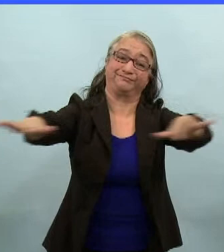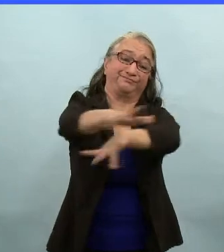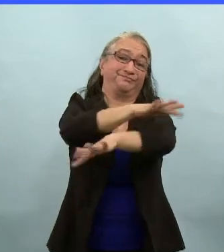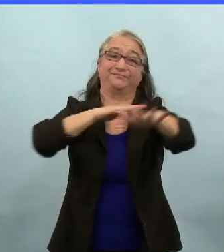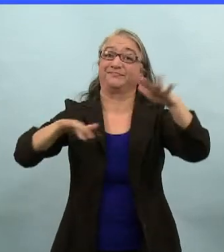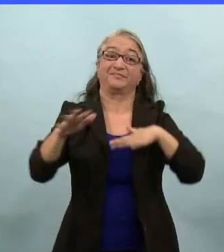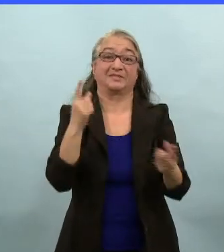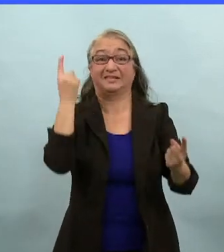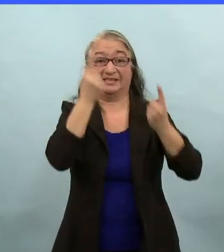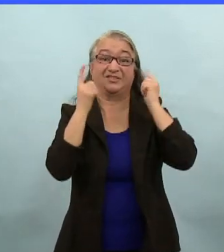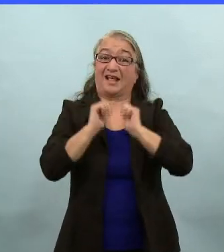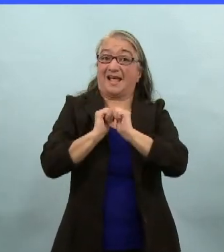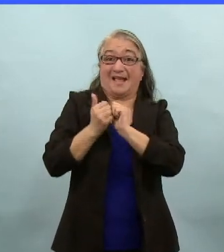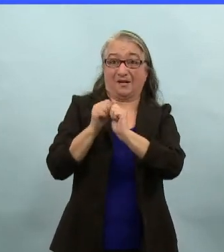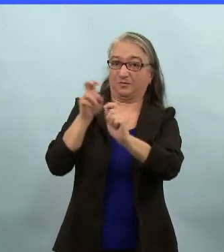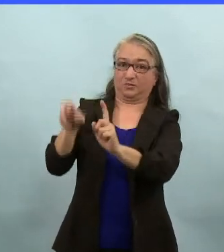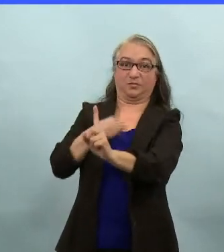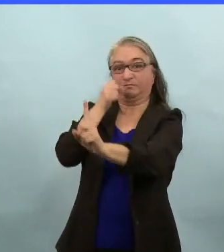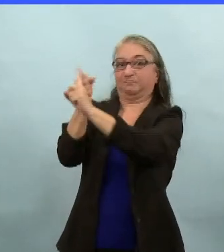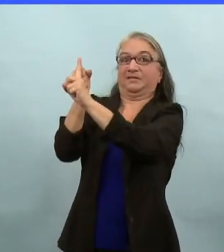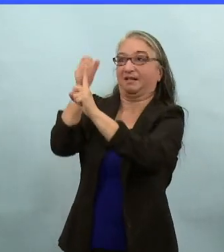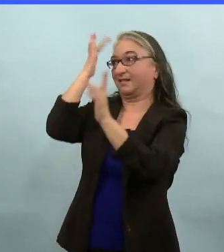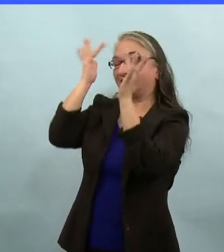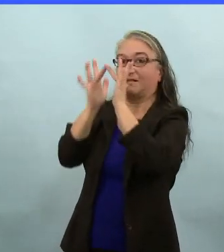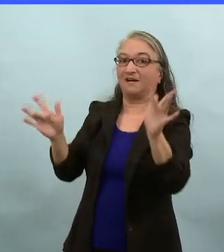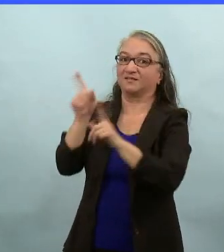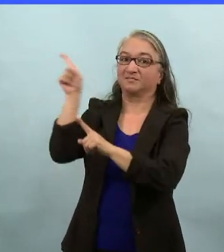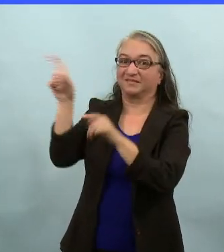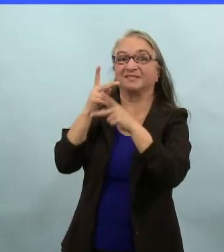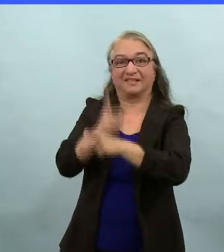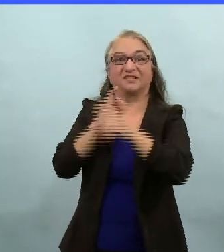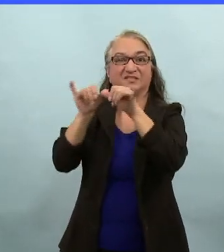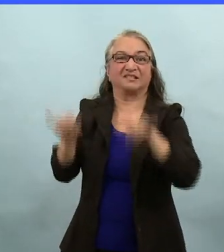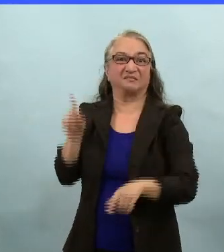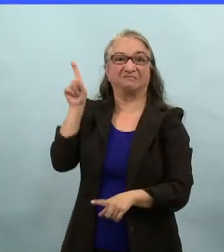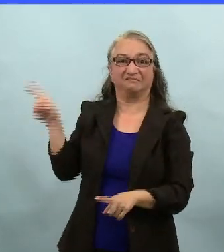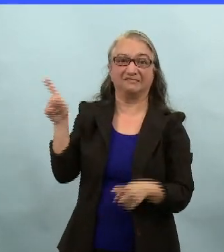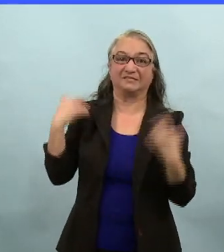we have to shift to mitigating the impact of cova 19 and away from containing the virus